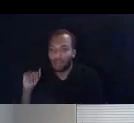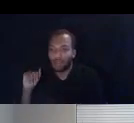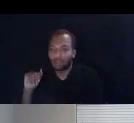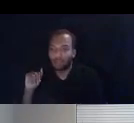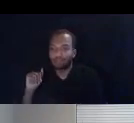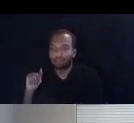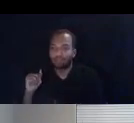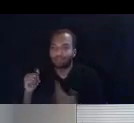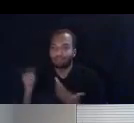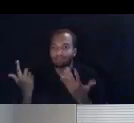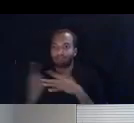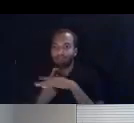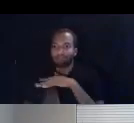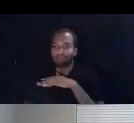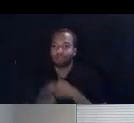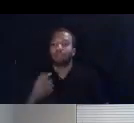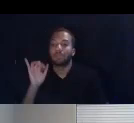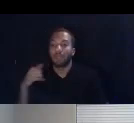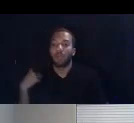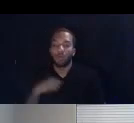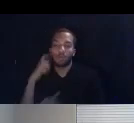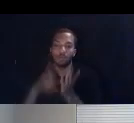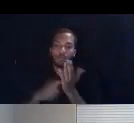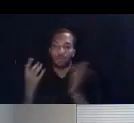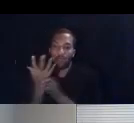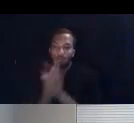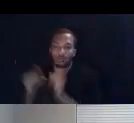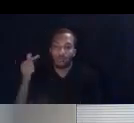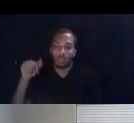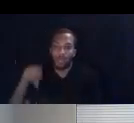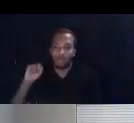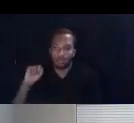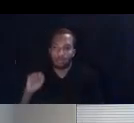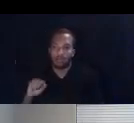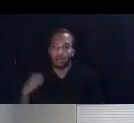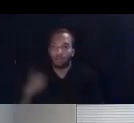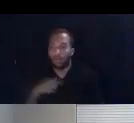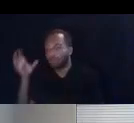And so we identified kind of those gaps and we went out and did other listening sessions in particular